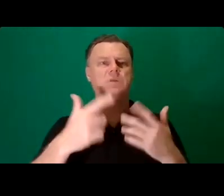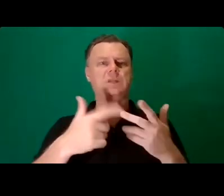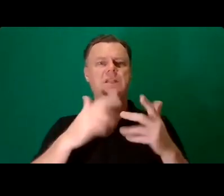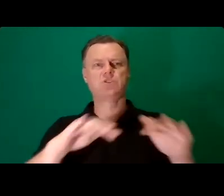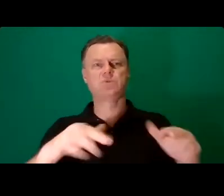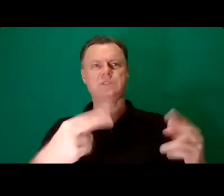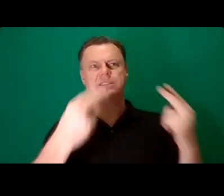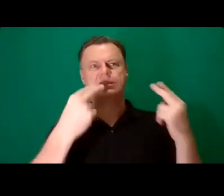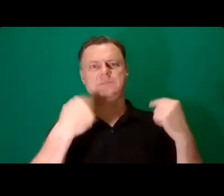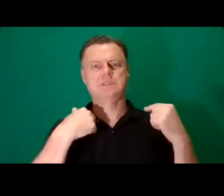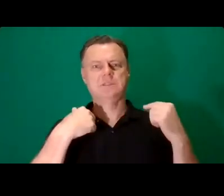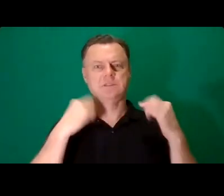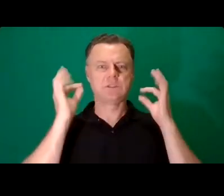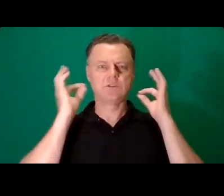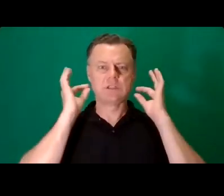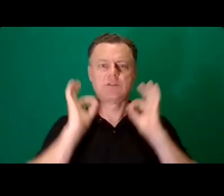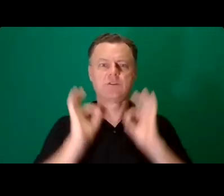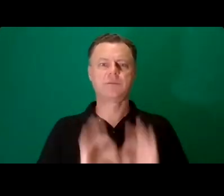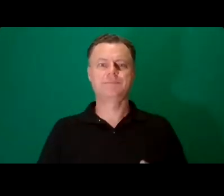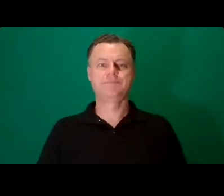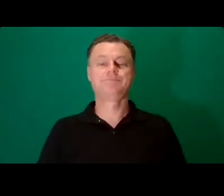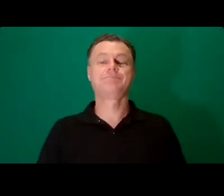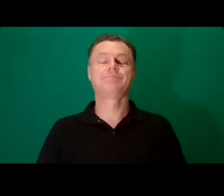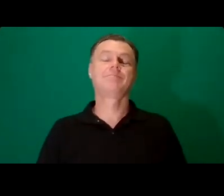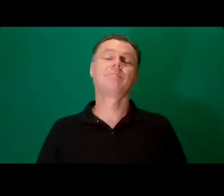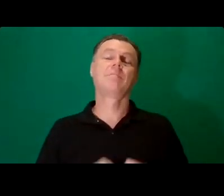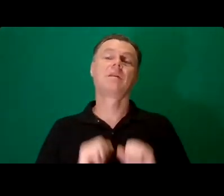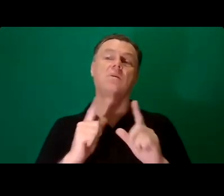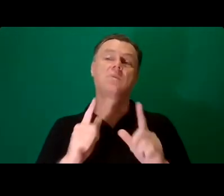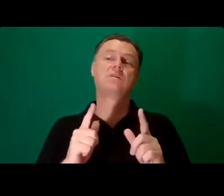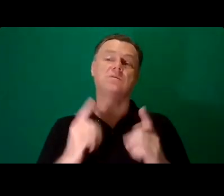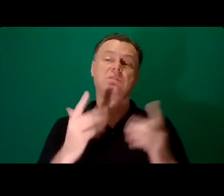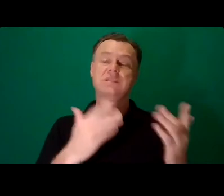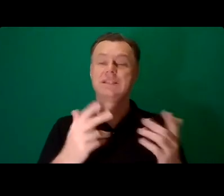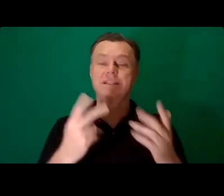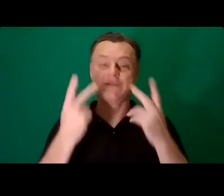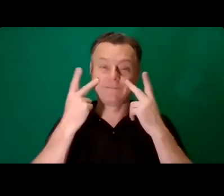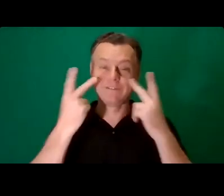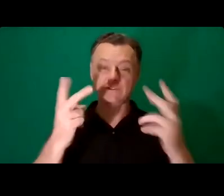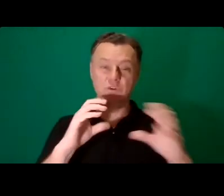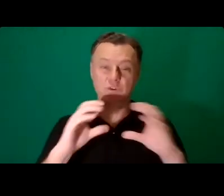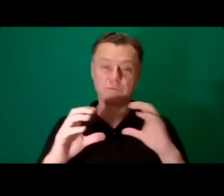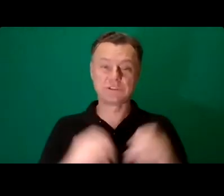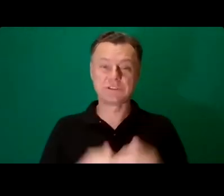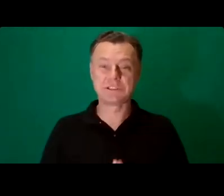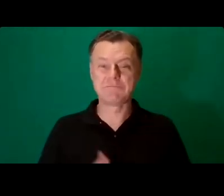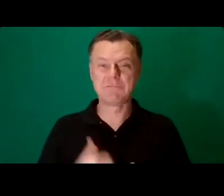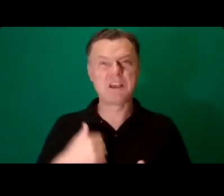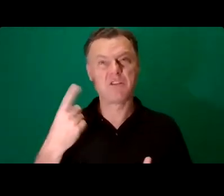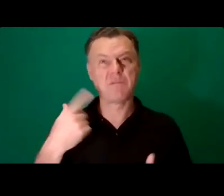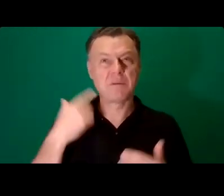I ended up studying visual communications. I suppose I thought that my hearing loss was